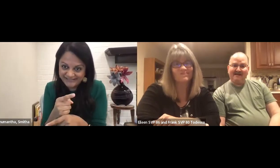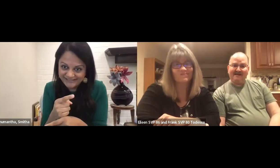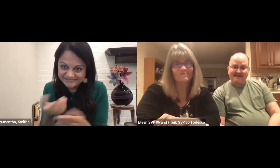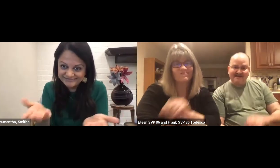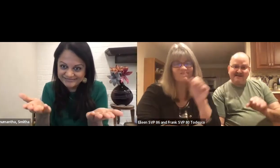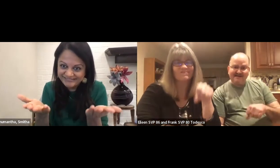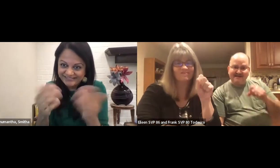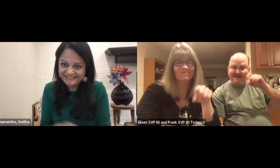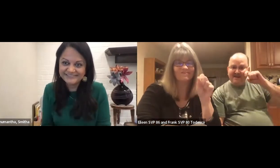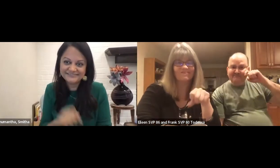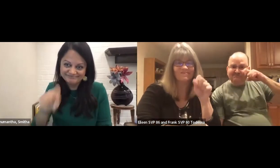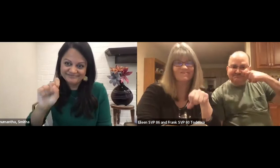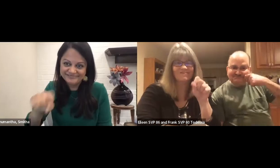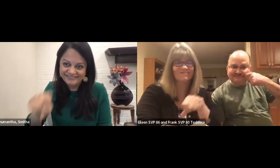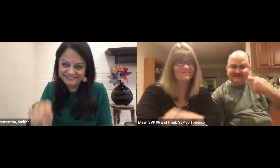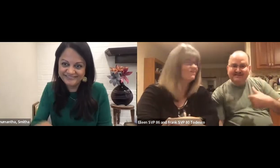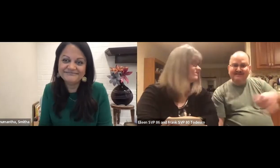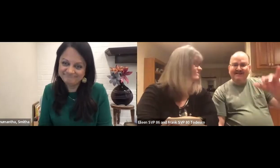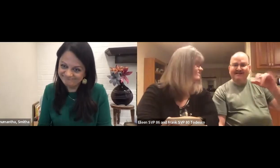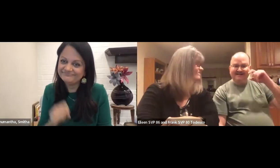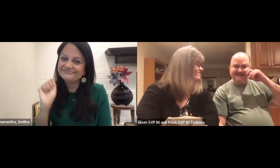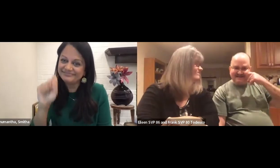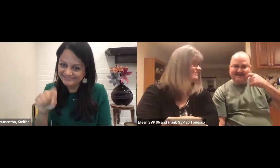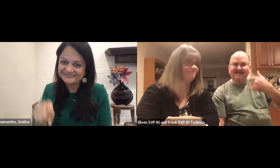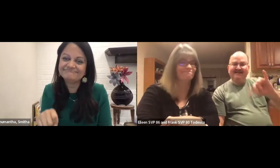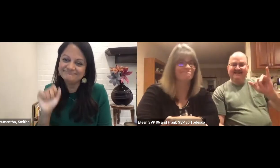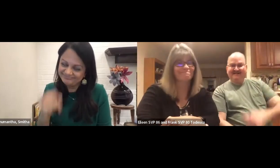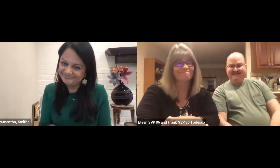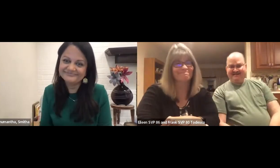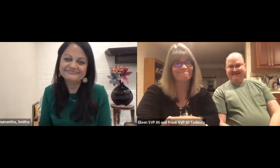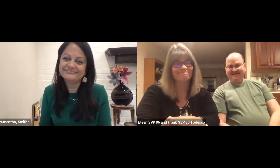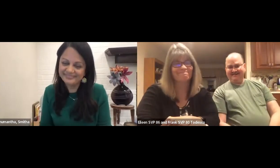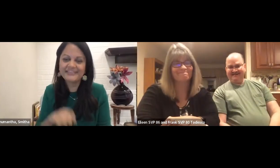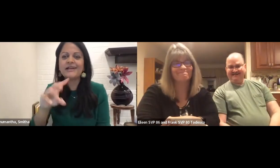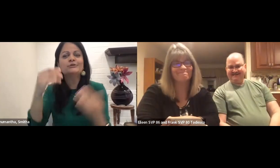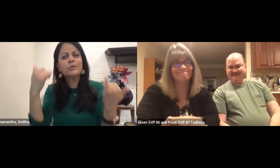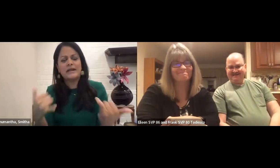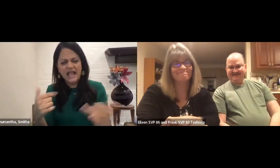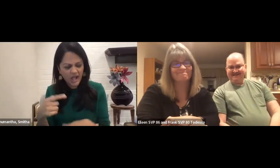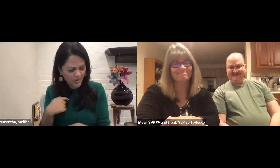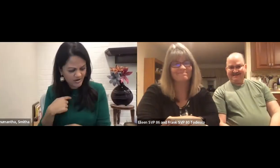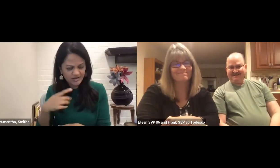and each time, it just gives me the chills, right? It's probably the same with you. Honestly, it's a tearjerker.